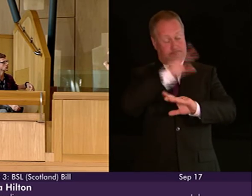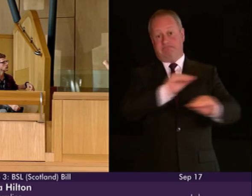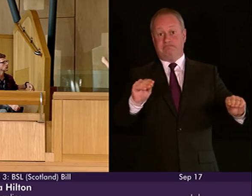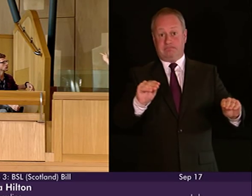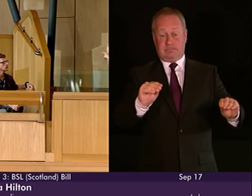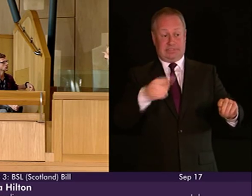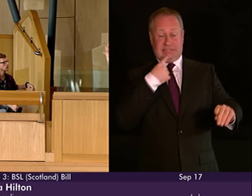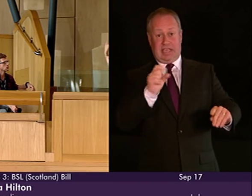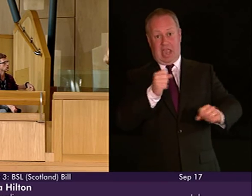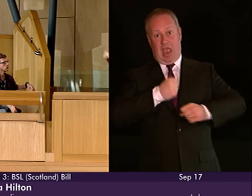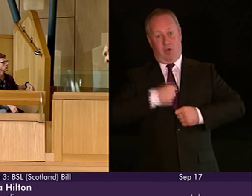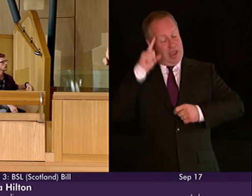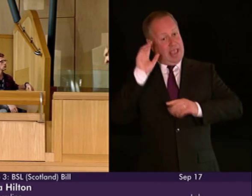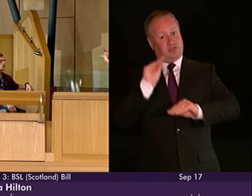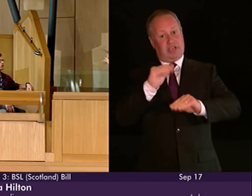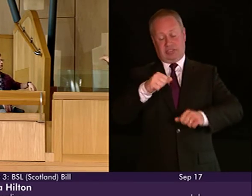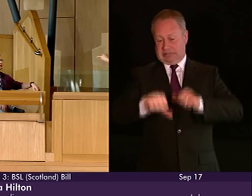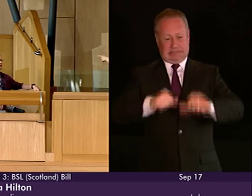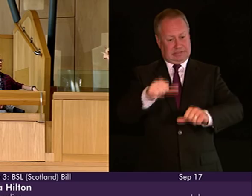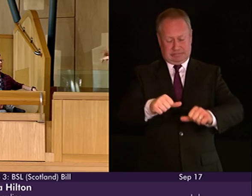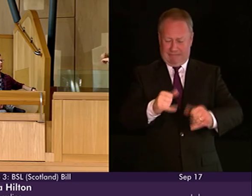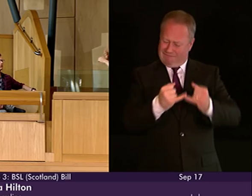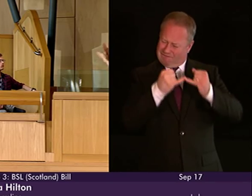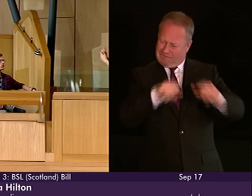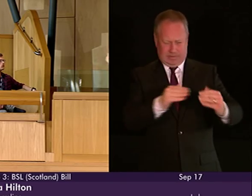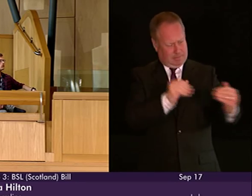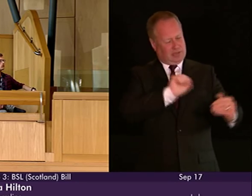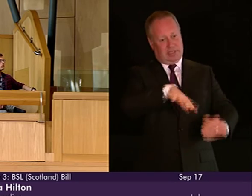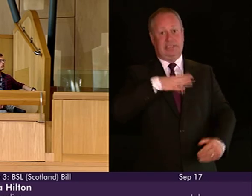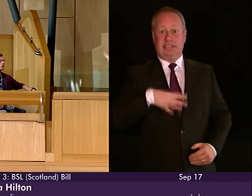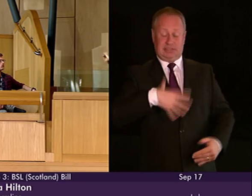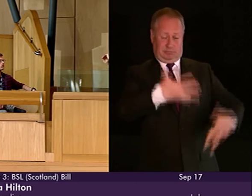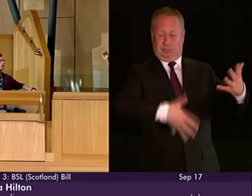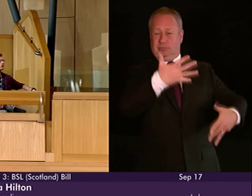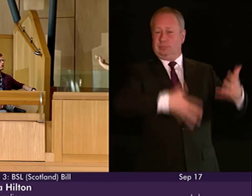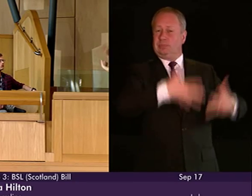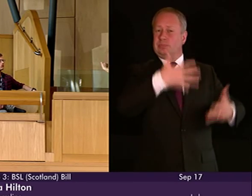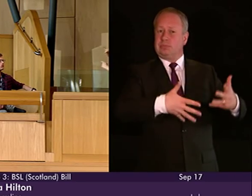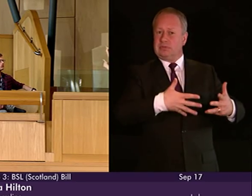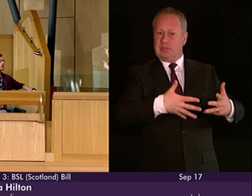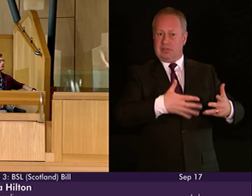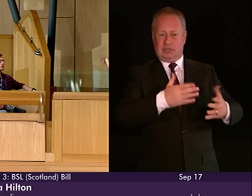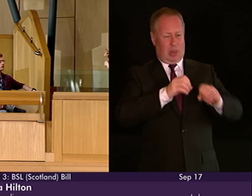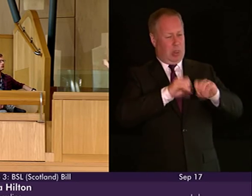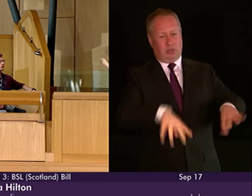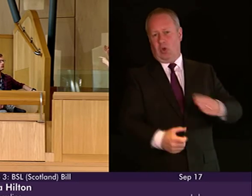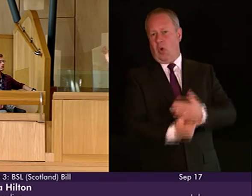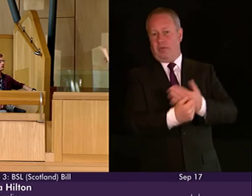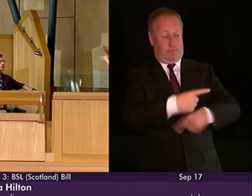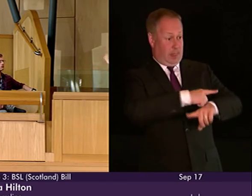of our education system to fully meet the needs of children who use BSL as their main language is not only a lost opportunity for those children;